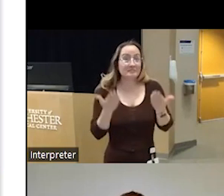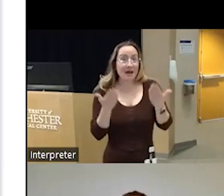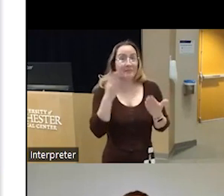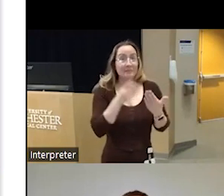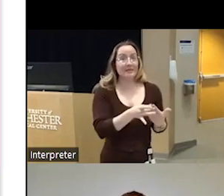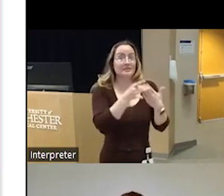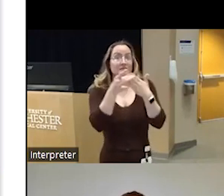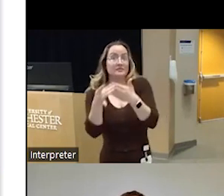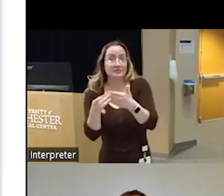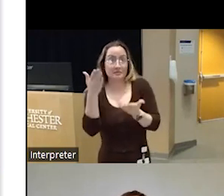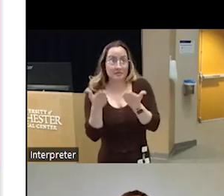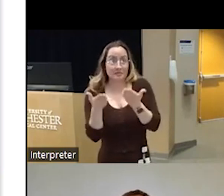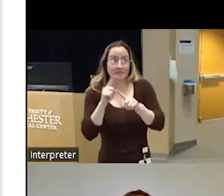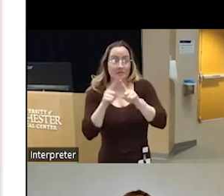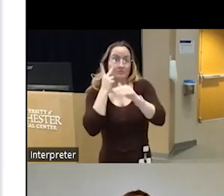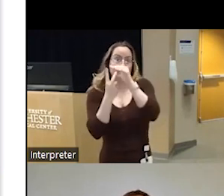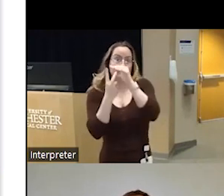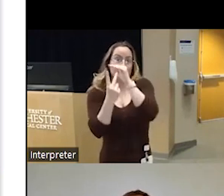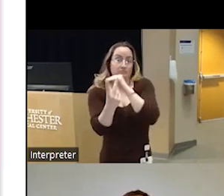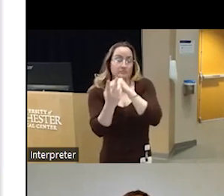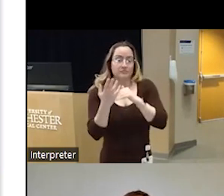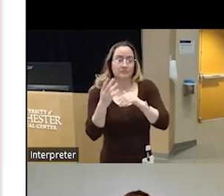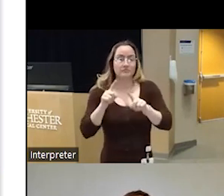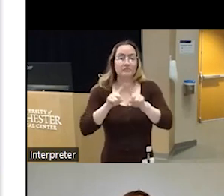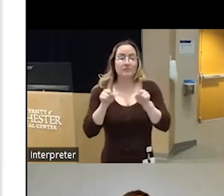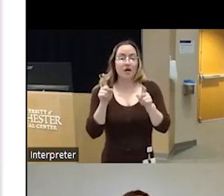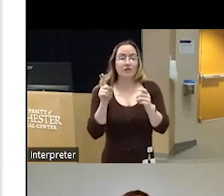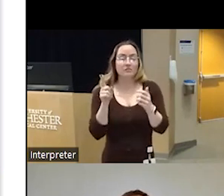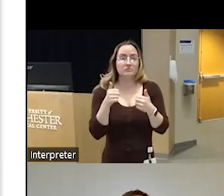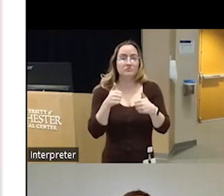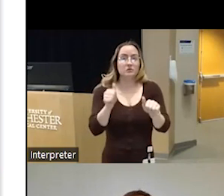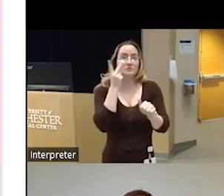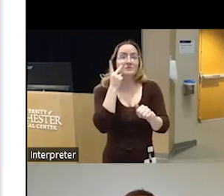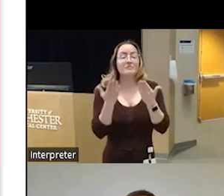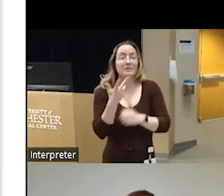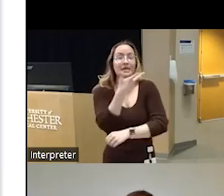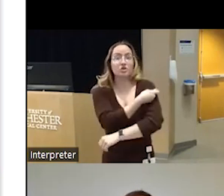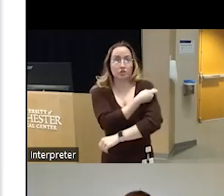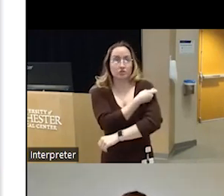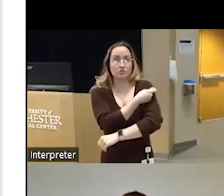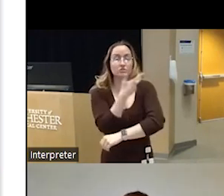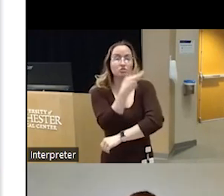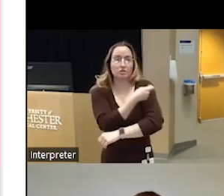orally do it subcutaneously. As an injection because otherwise you have to have no more